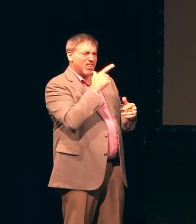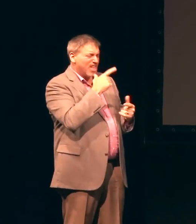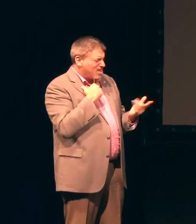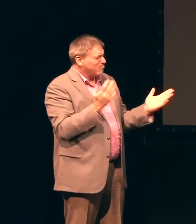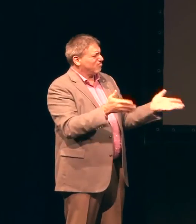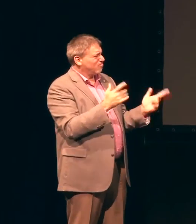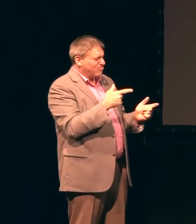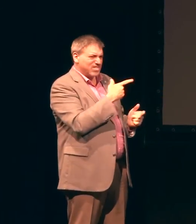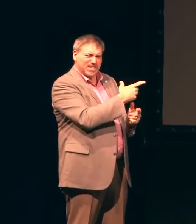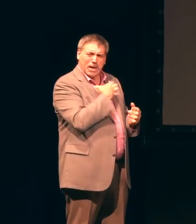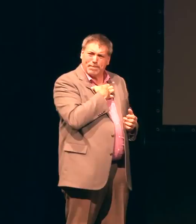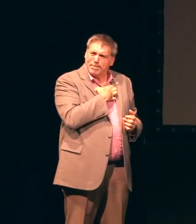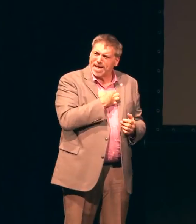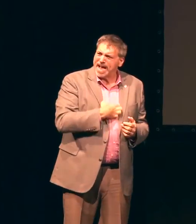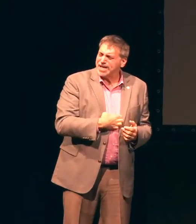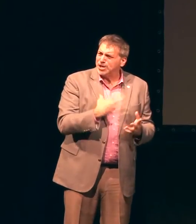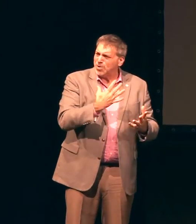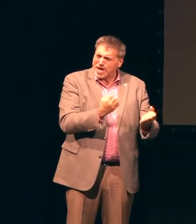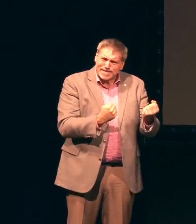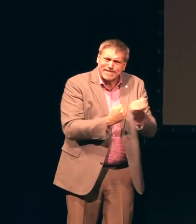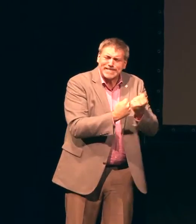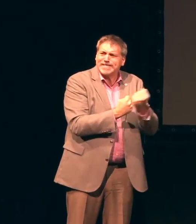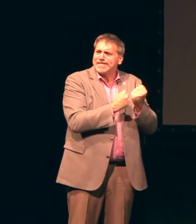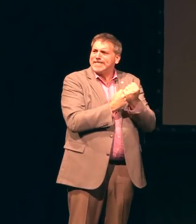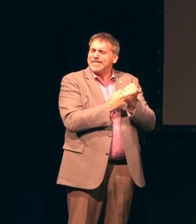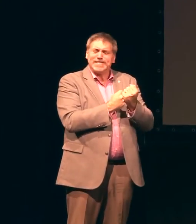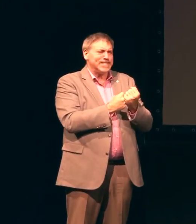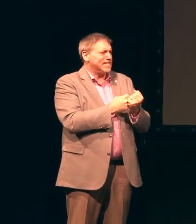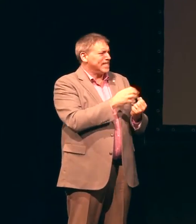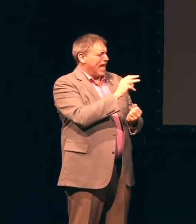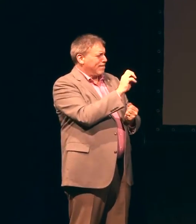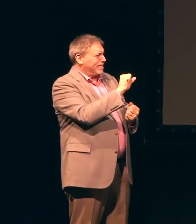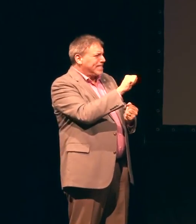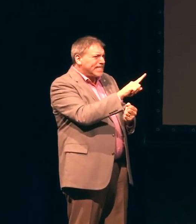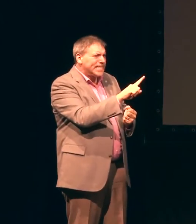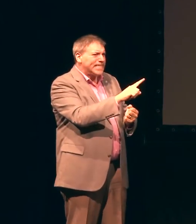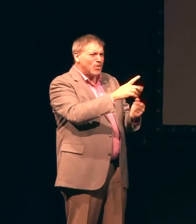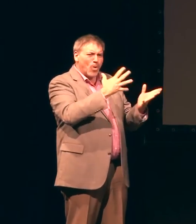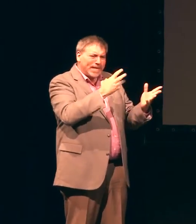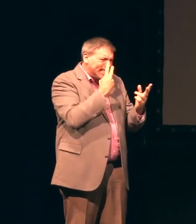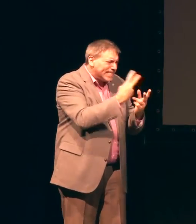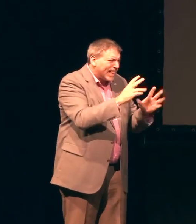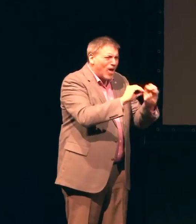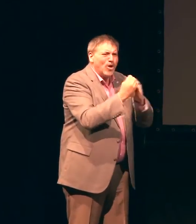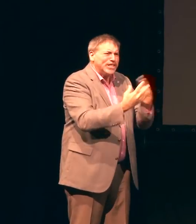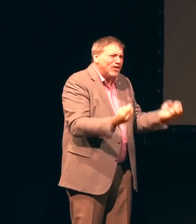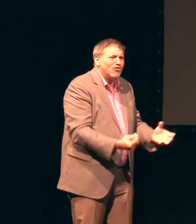was talking to one person today at lunch and this person is passionate and so supportive of